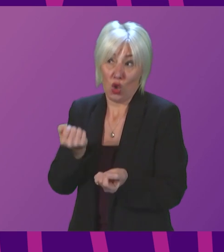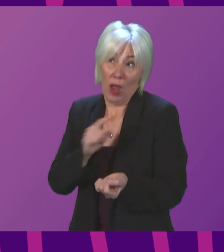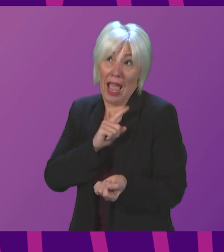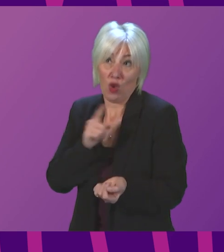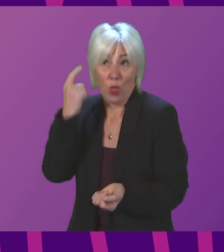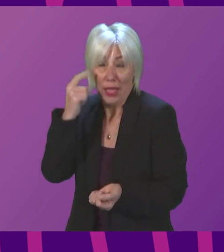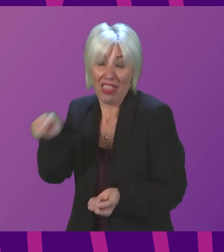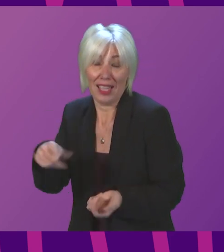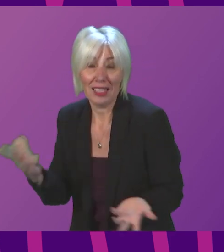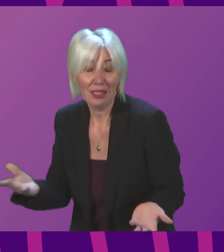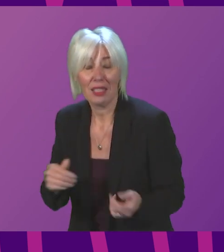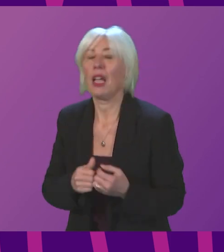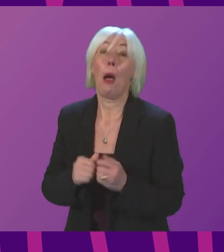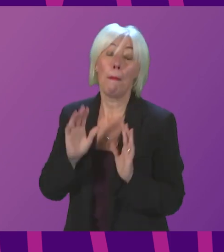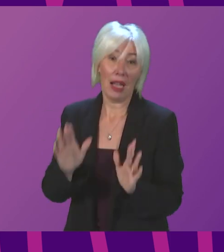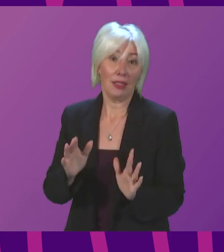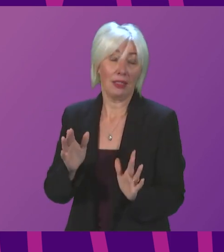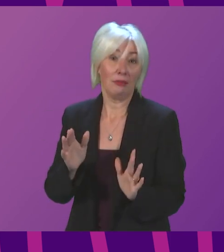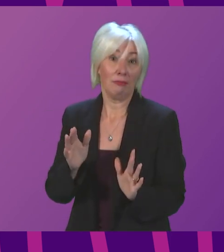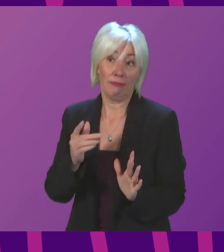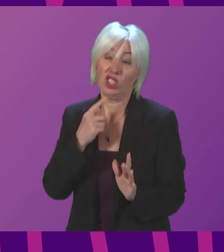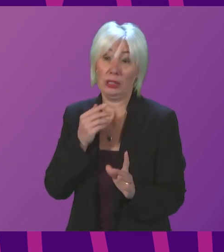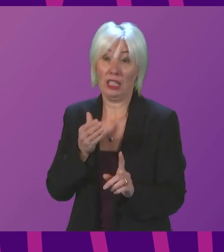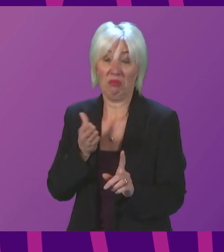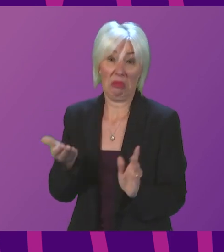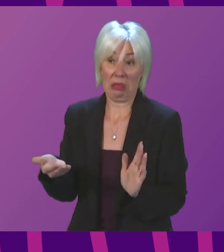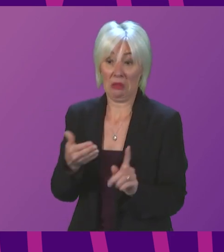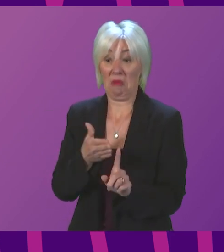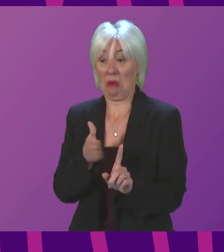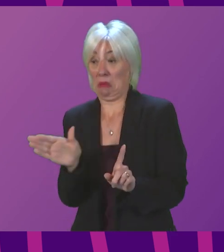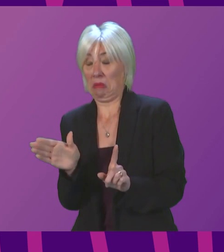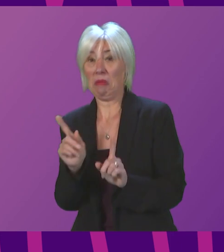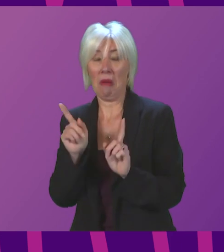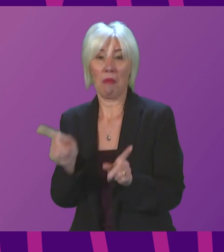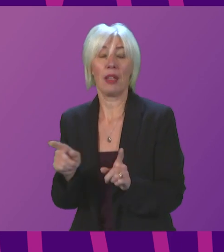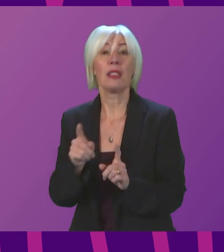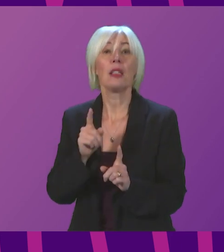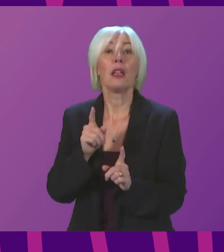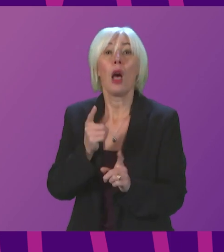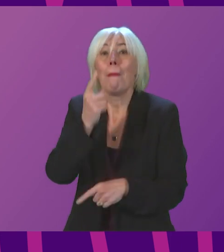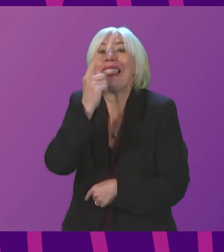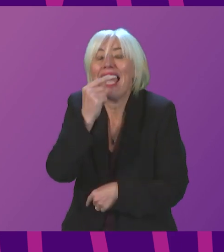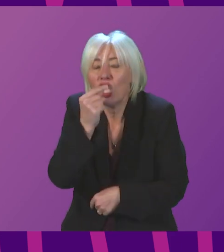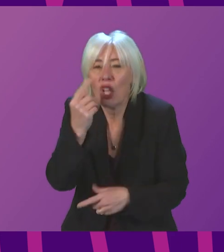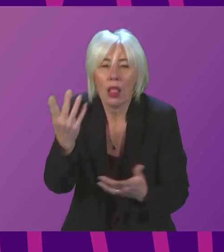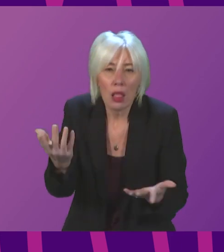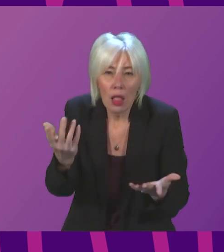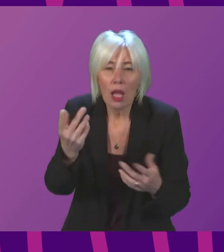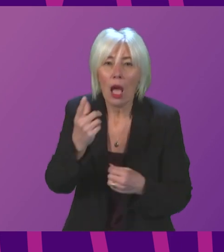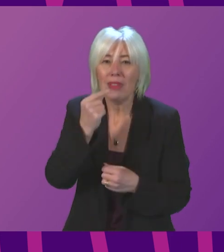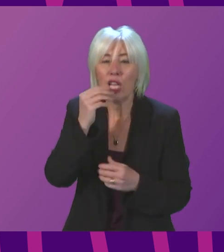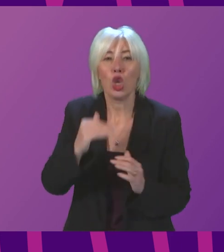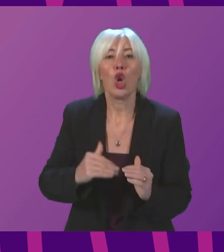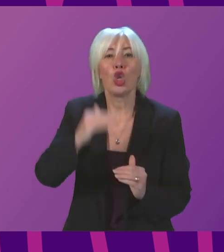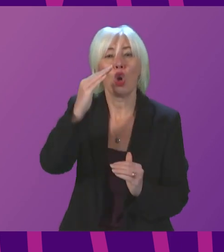Let me also say, as an aside, that what is potentially putting North Sea oil and gas